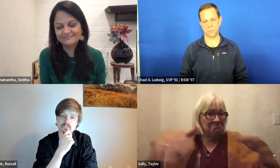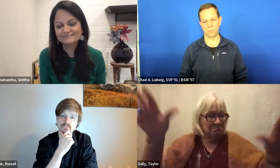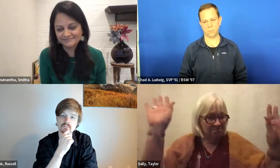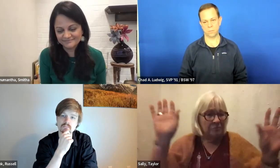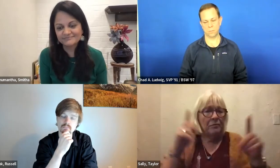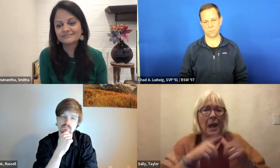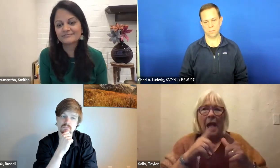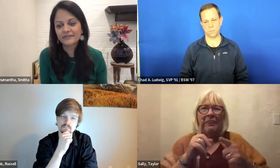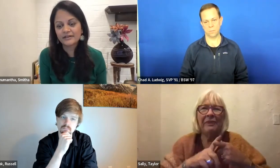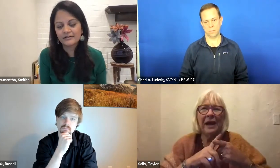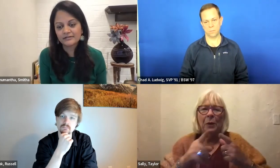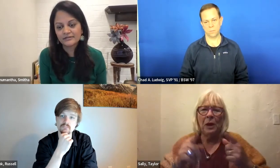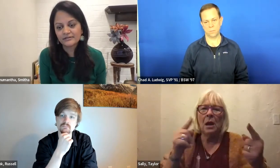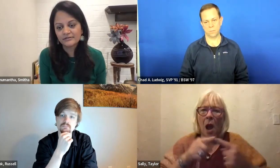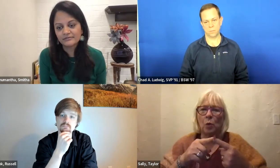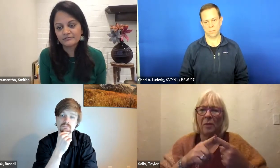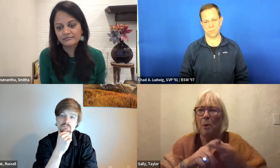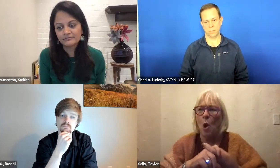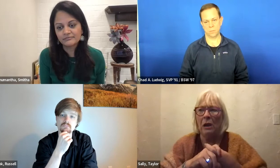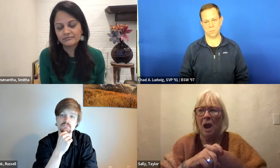having that sort of man-to-man time together...